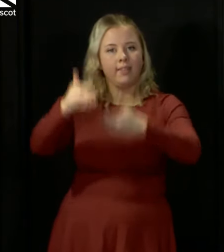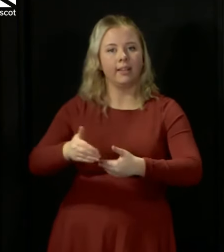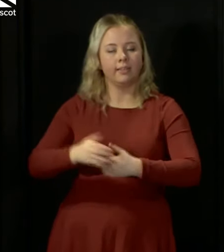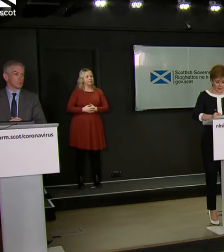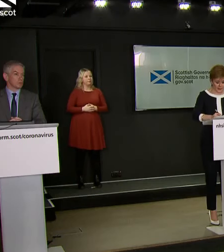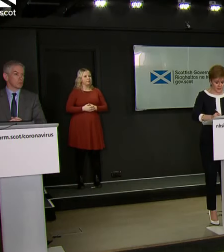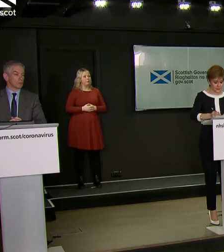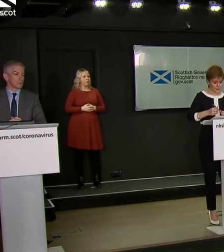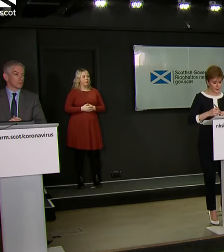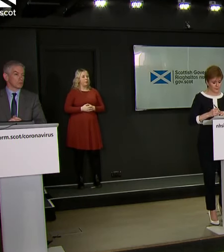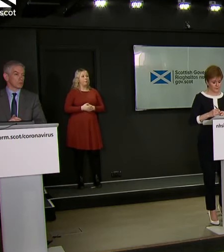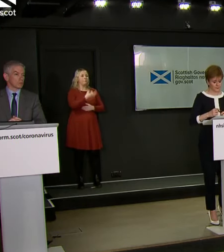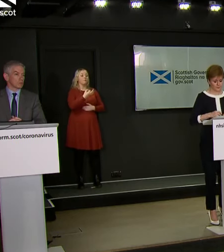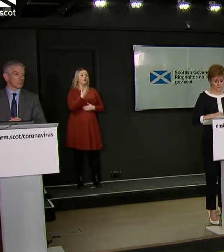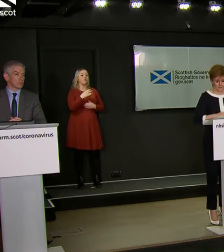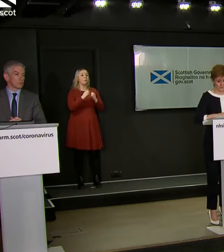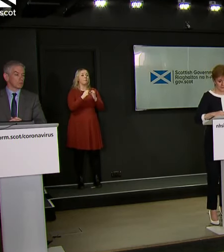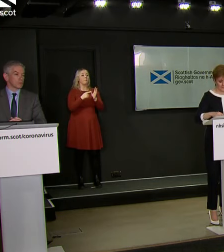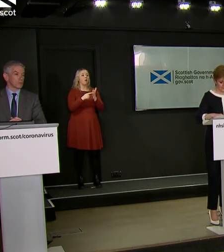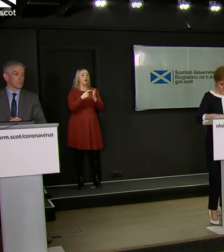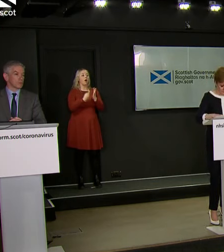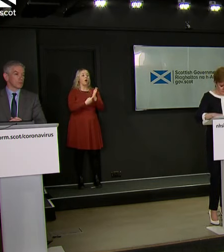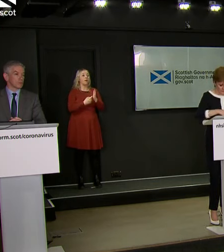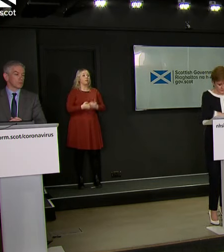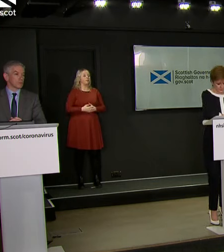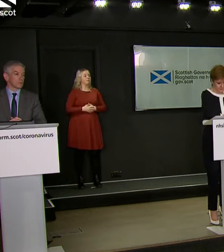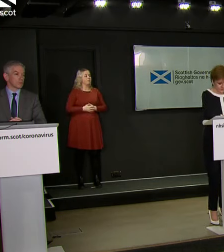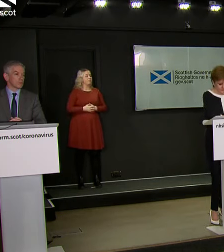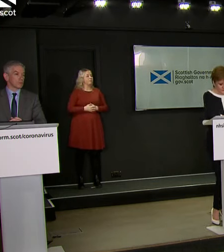Alan Smith from Bauer.